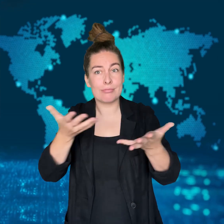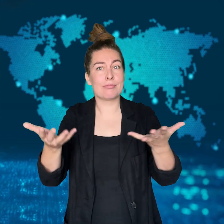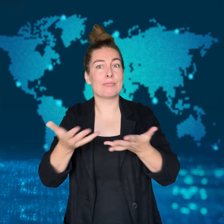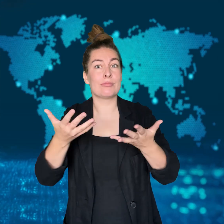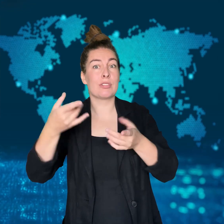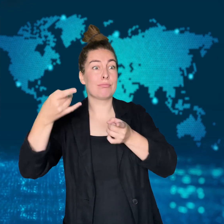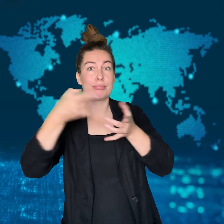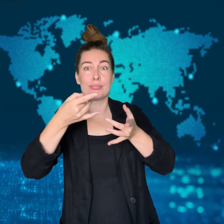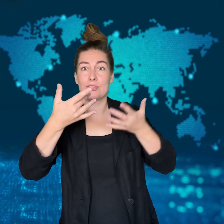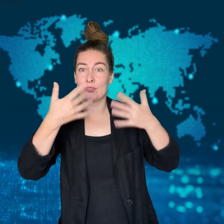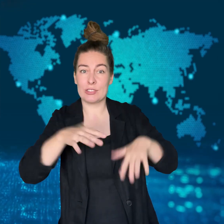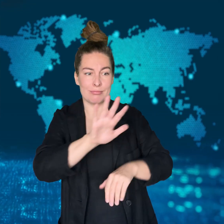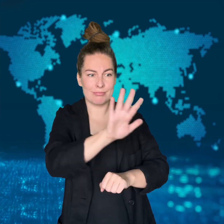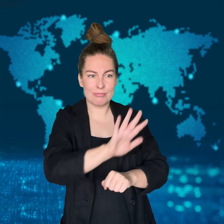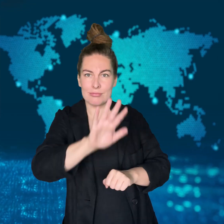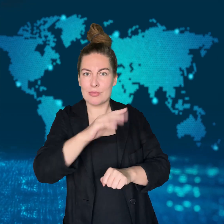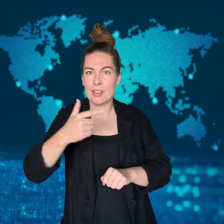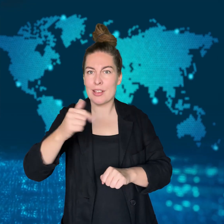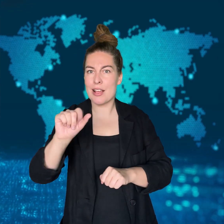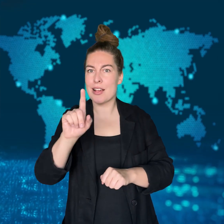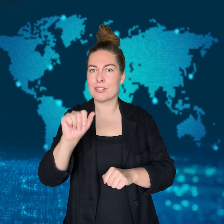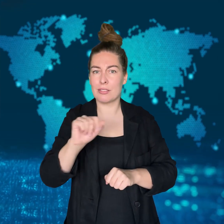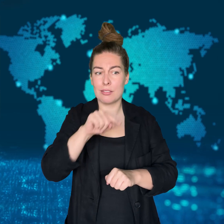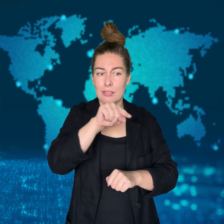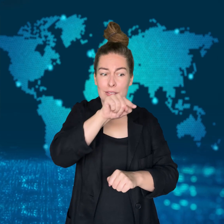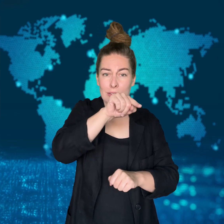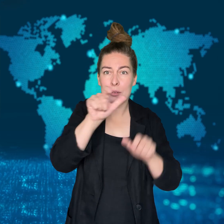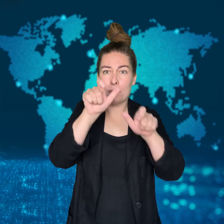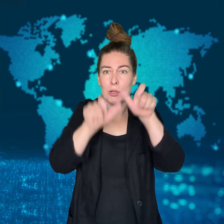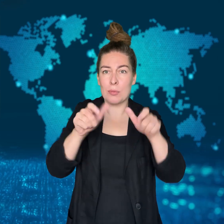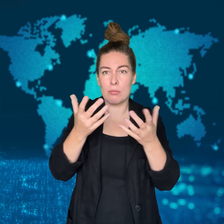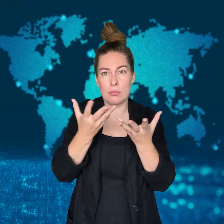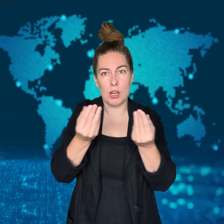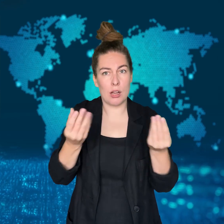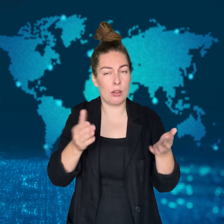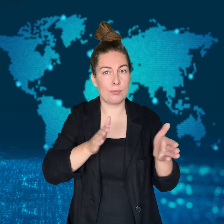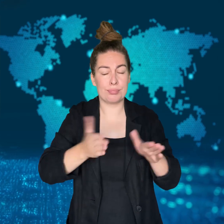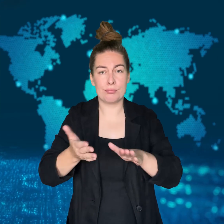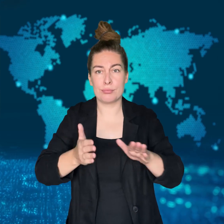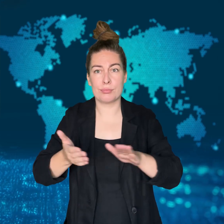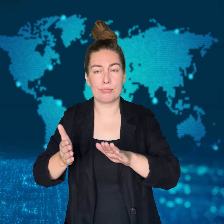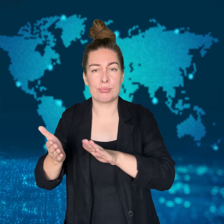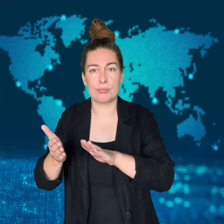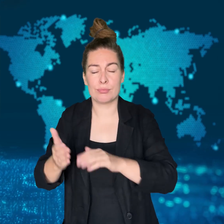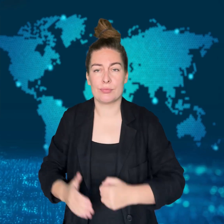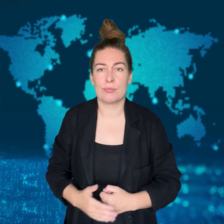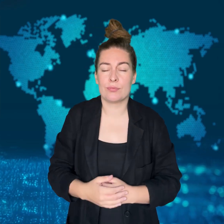Hundreds of deaths have been reported in Gaza as a result of Israel's attacks.